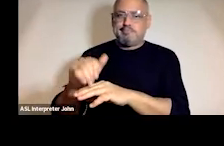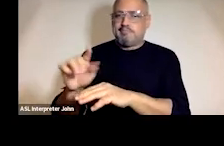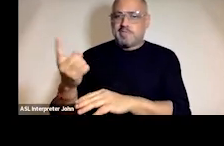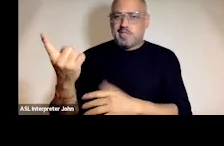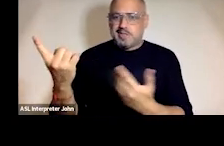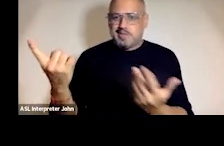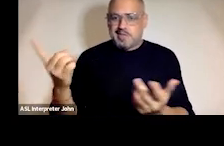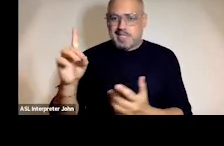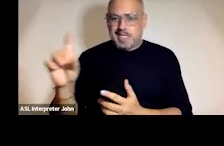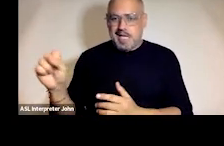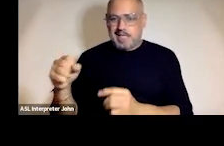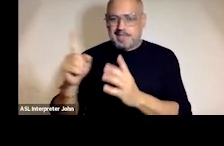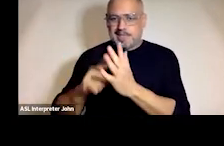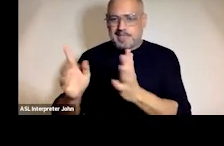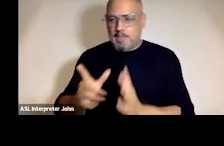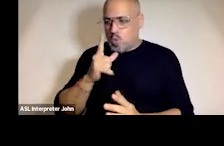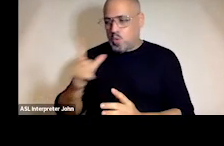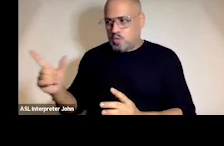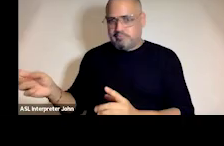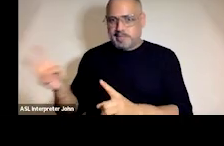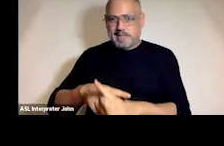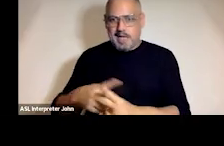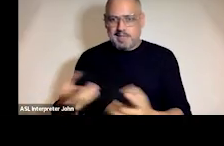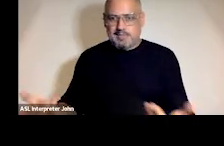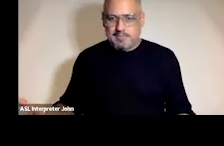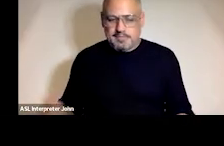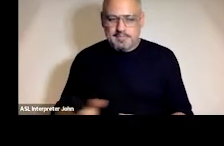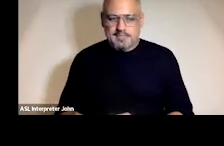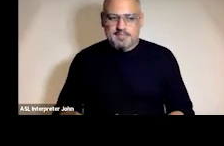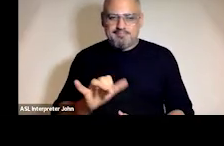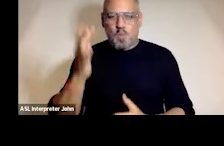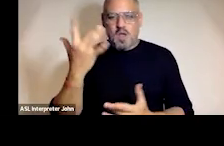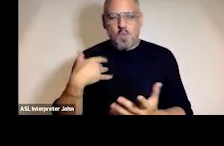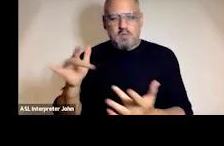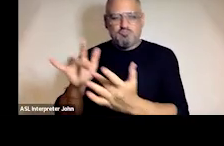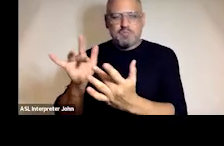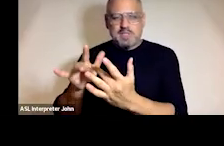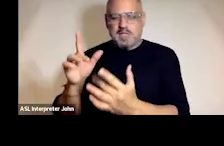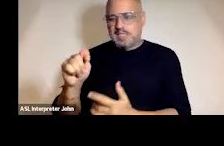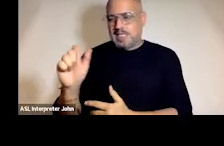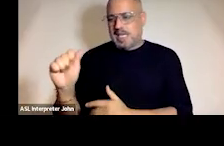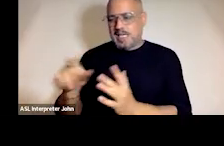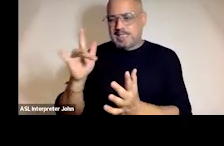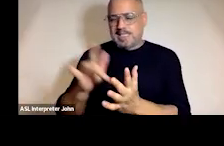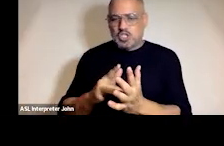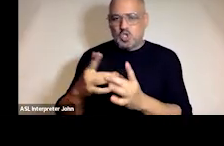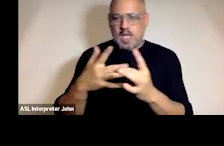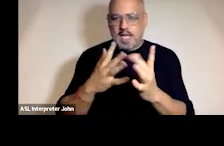the DDS examiner that's assigned to the claim. And this is why you wanna reach out to your TA Center Liaison or your state team lead